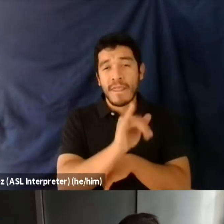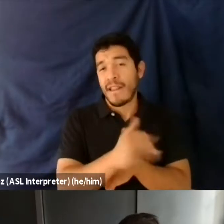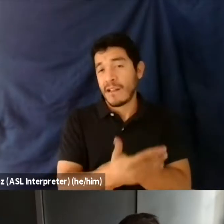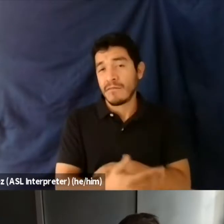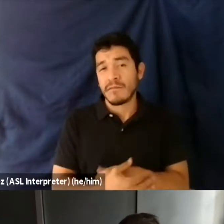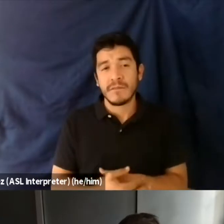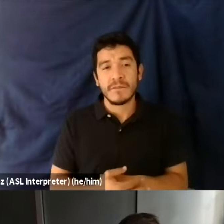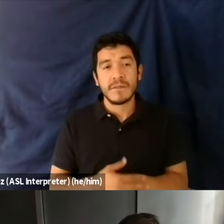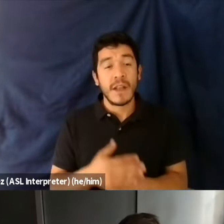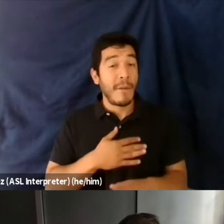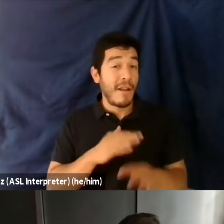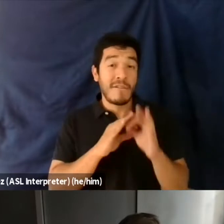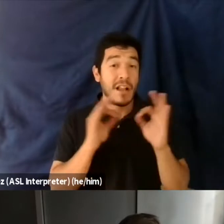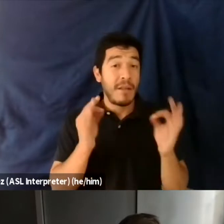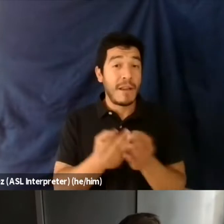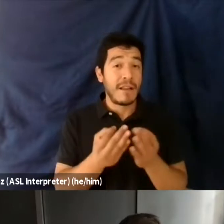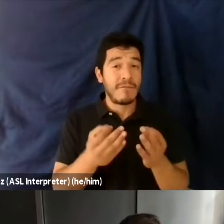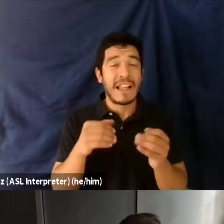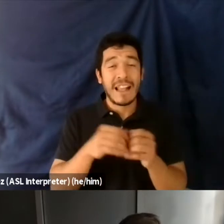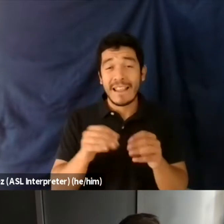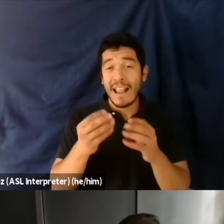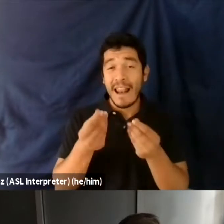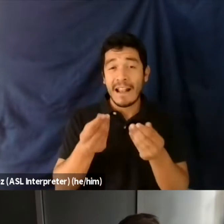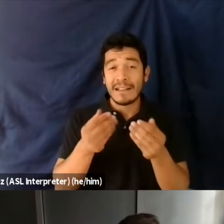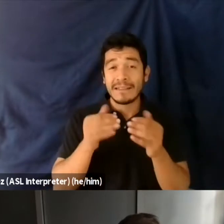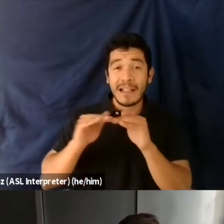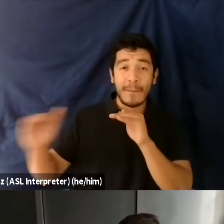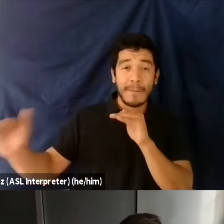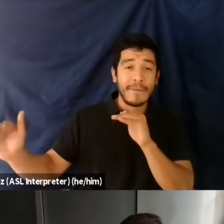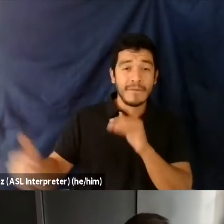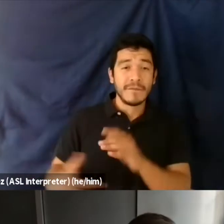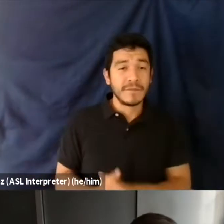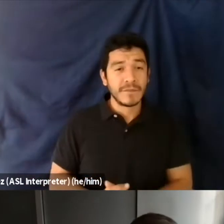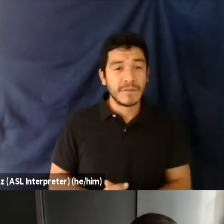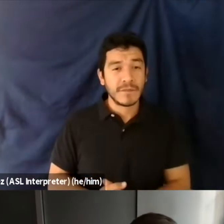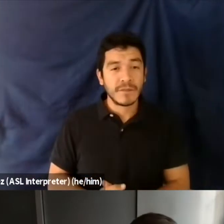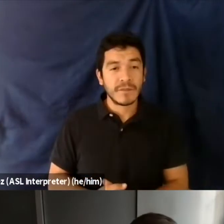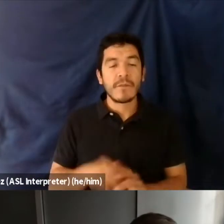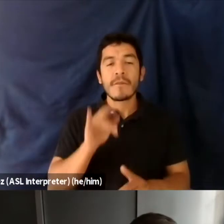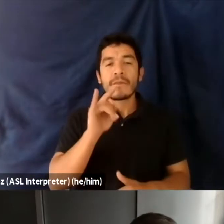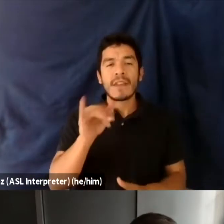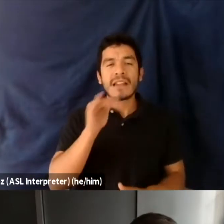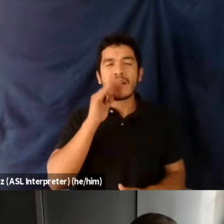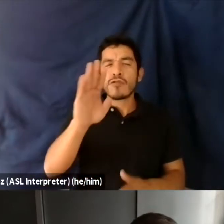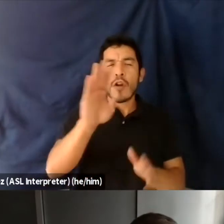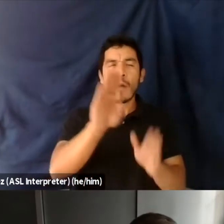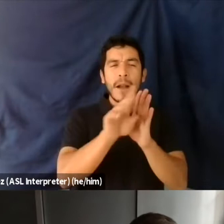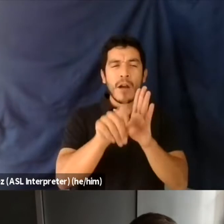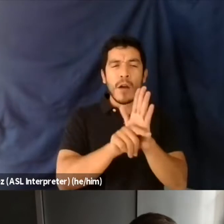my family and the landscape. And your background, do you come from, were you always interested in filmmaking?